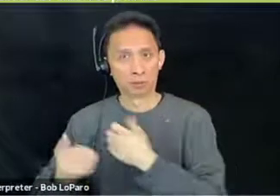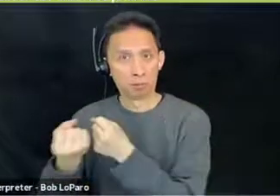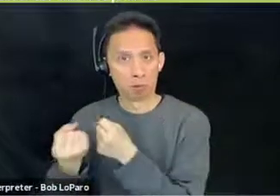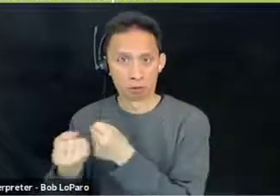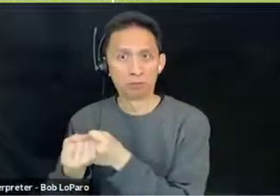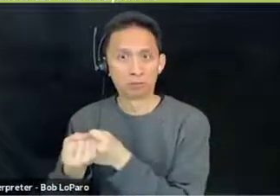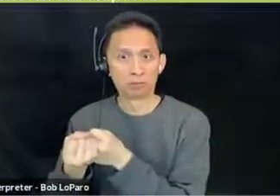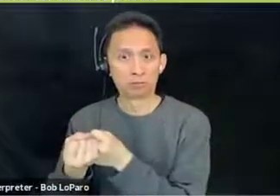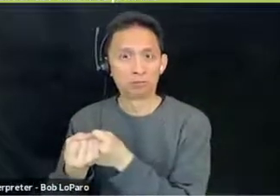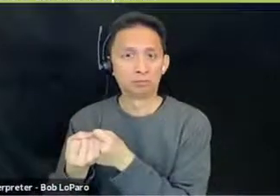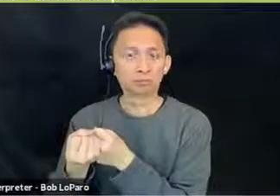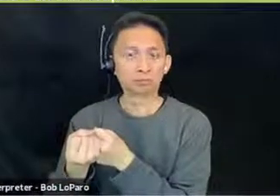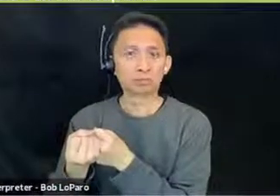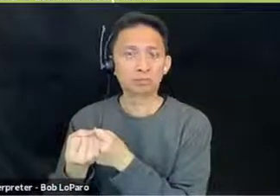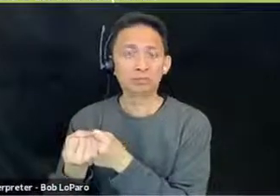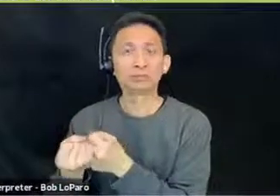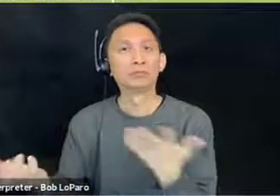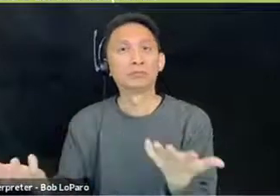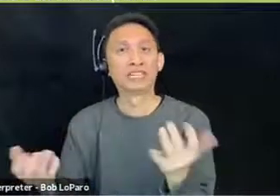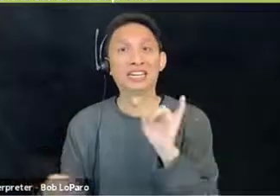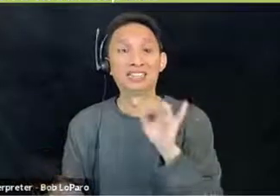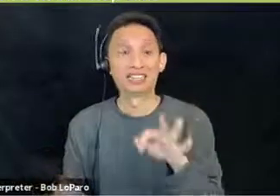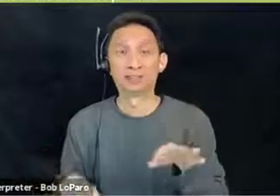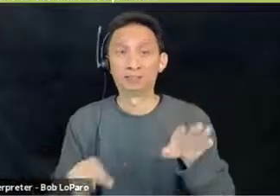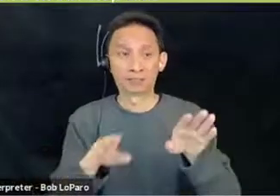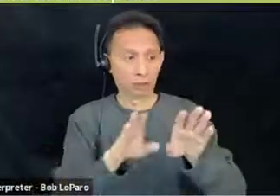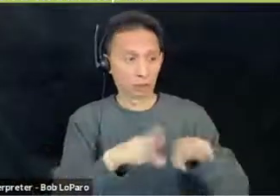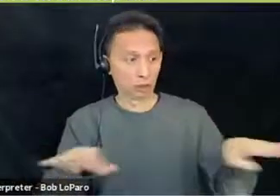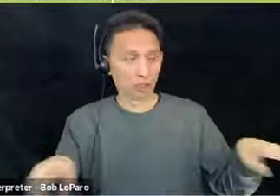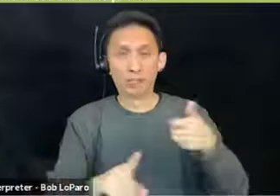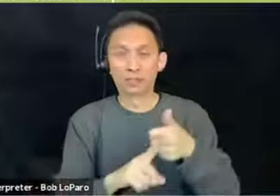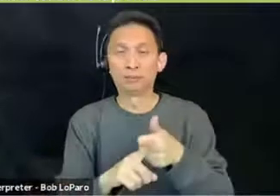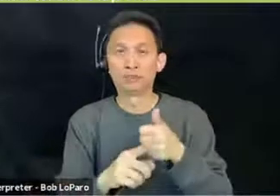So, for many children on the severe end of the spectrum,